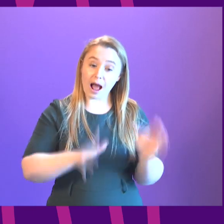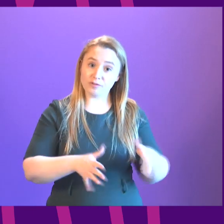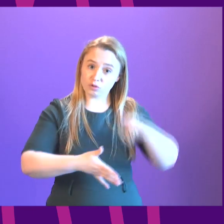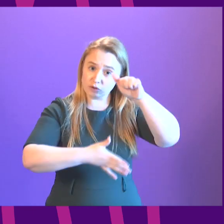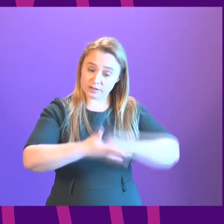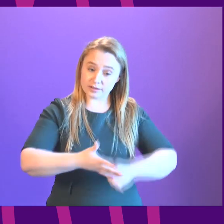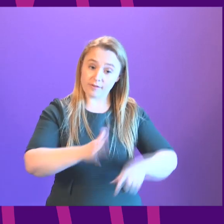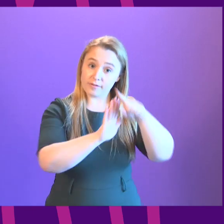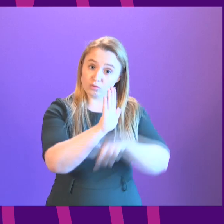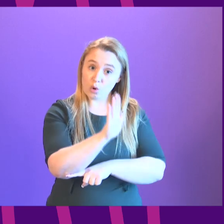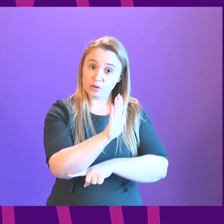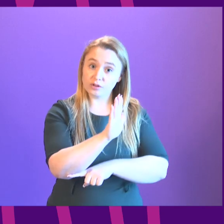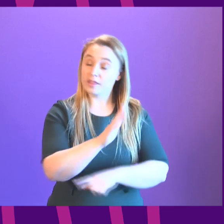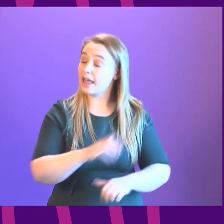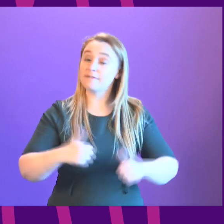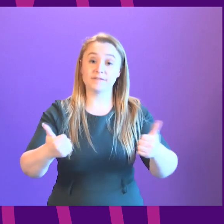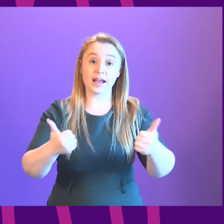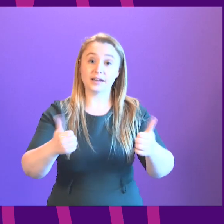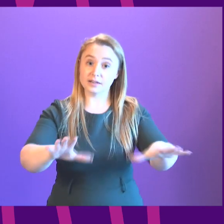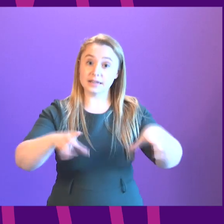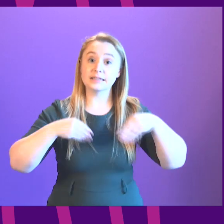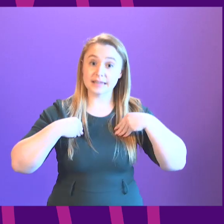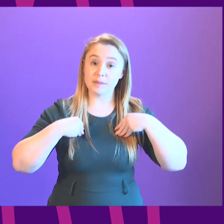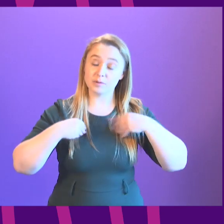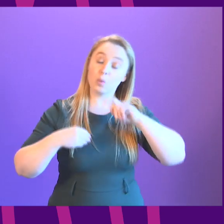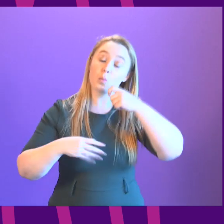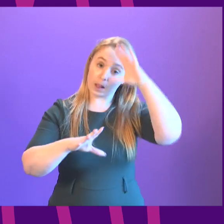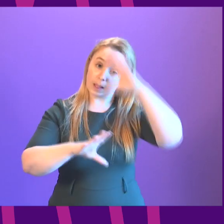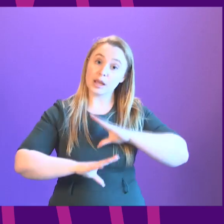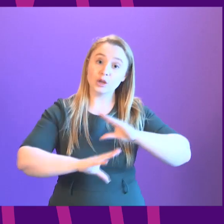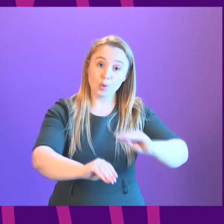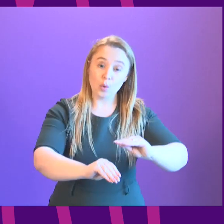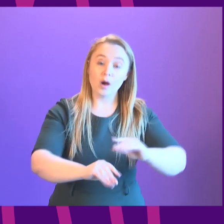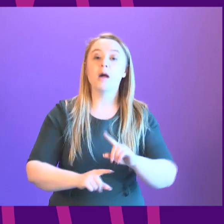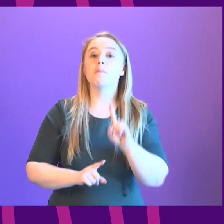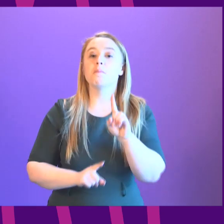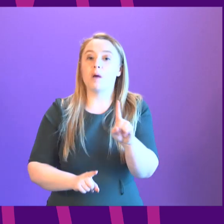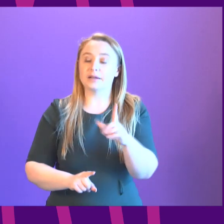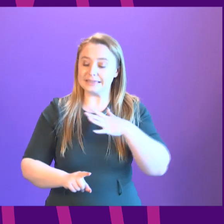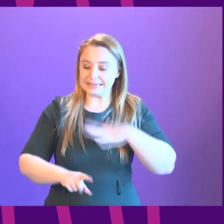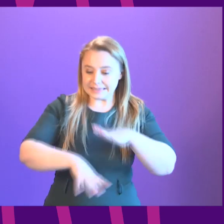we will not shy away from saying so. However, we have to give ourselves the time to understand